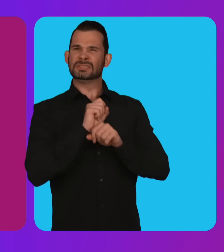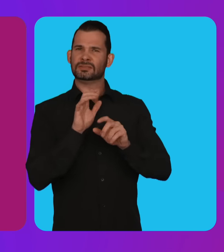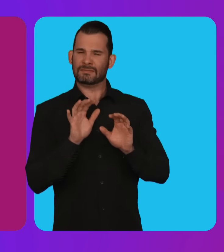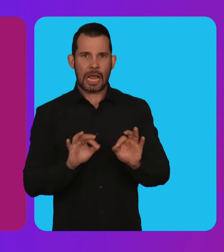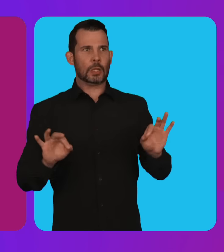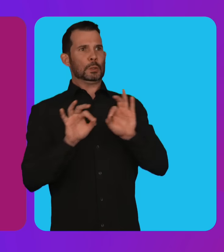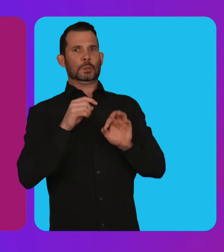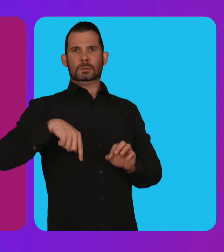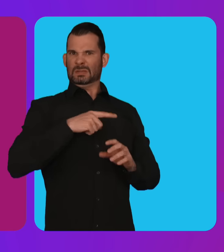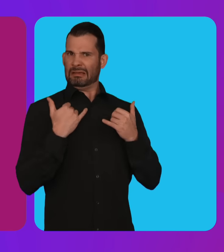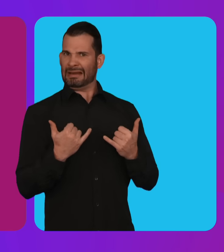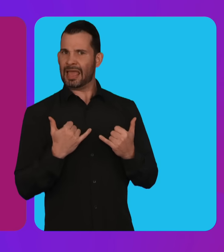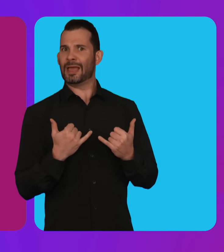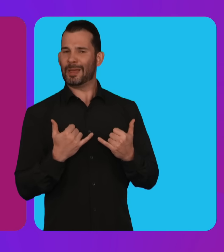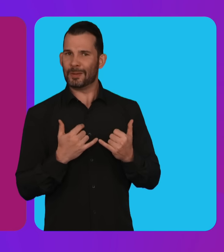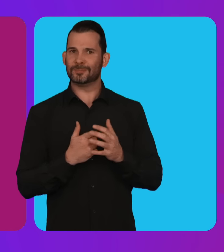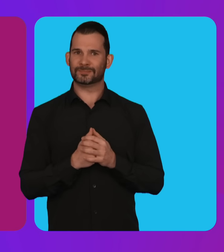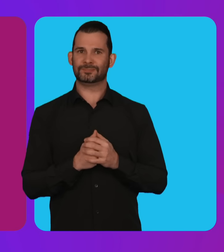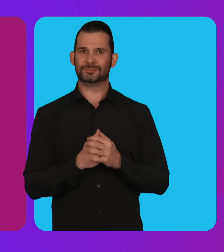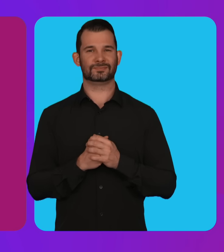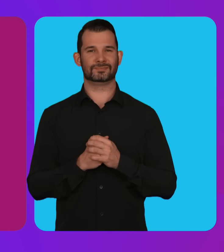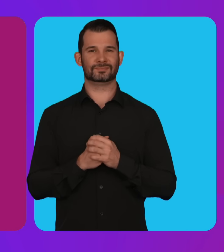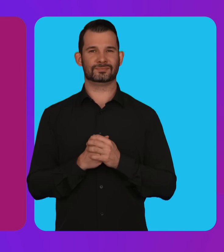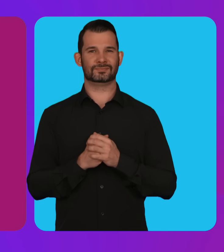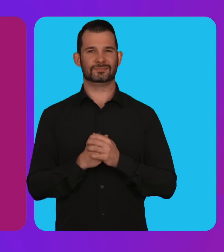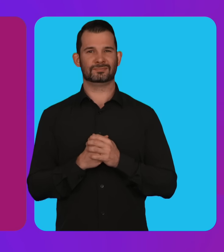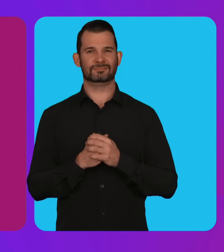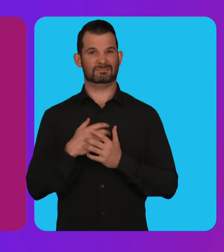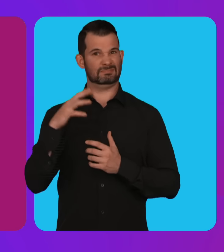I think that's the value for us right now.